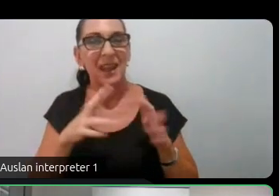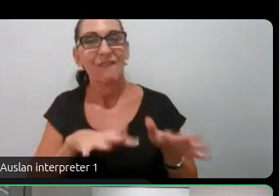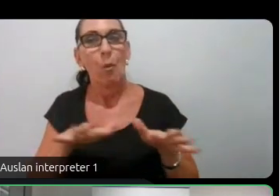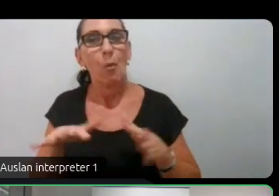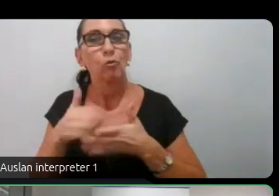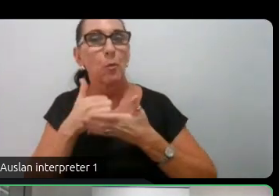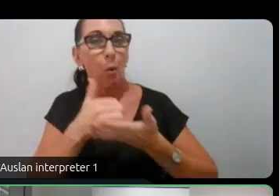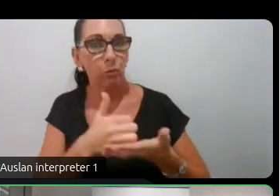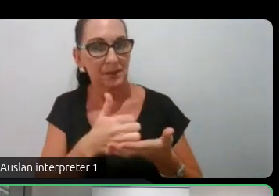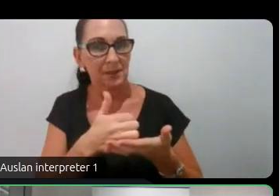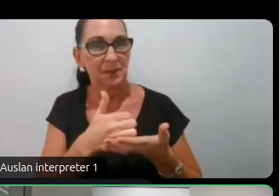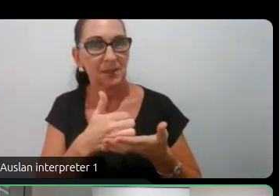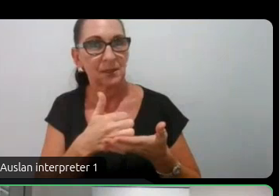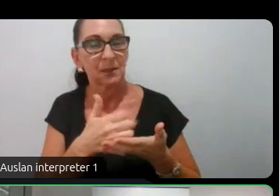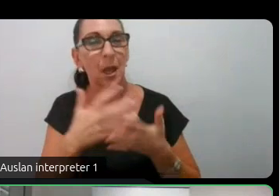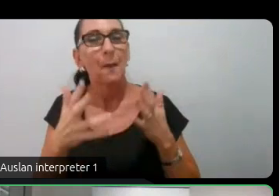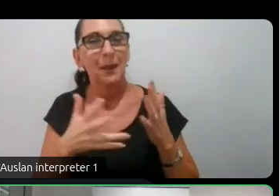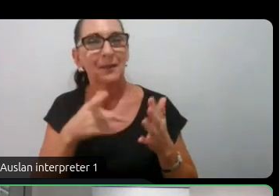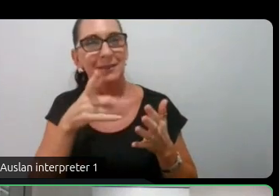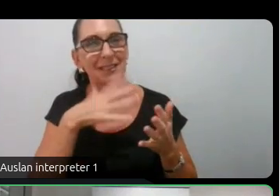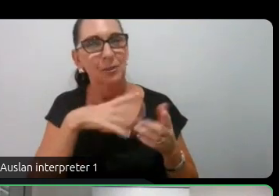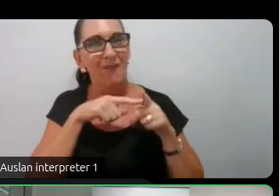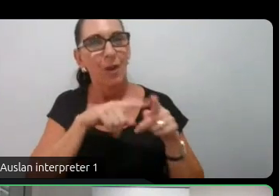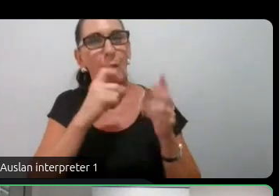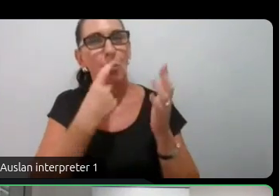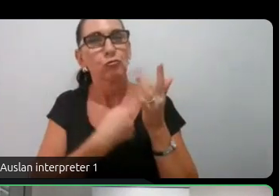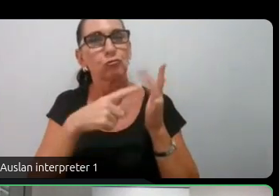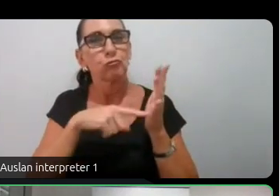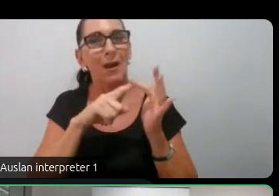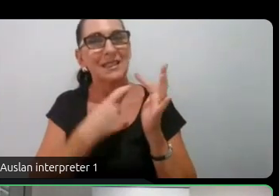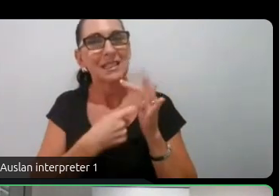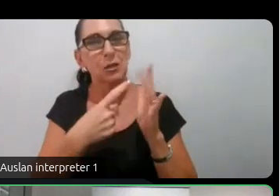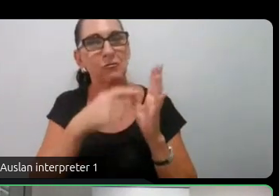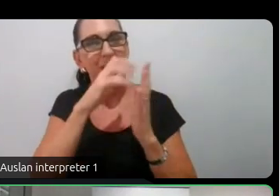uh yes there's the criteria in the Act um that doesn't really go into the difference between